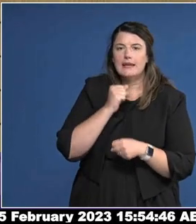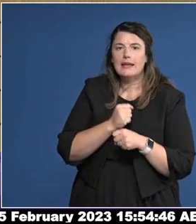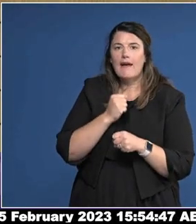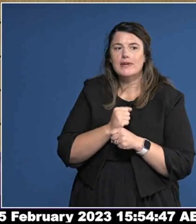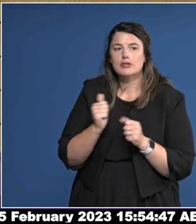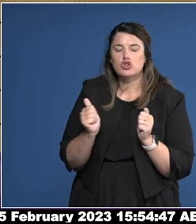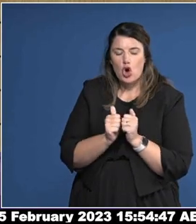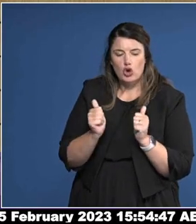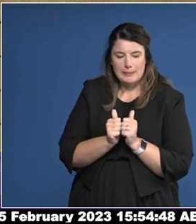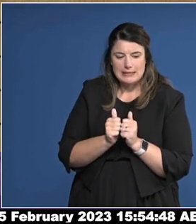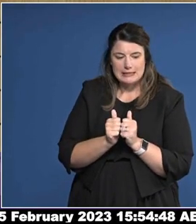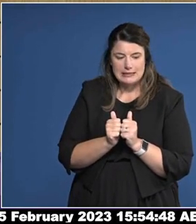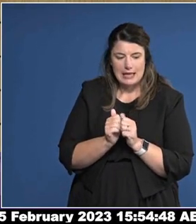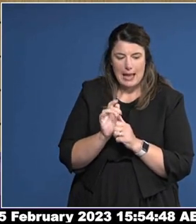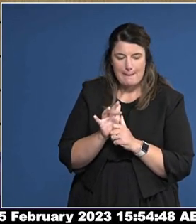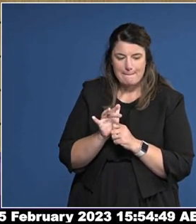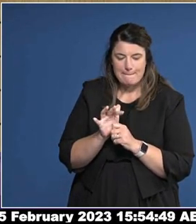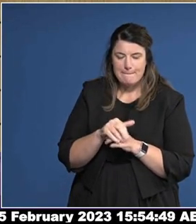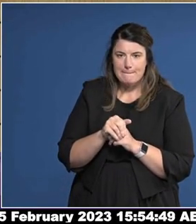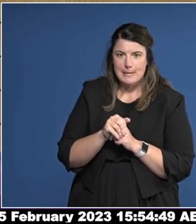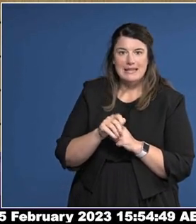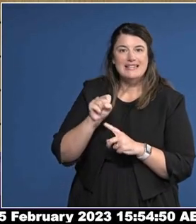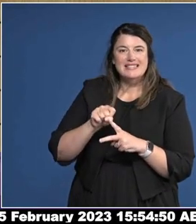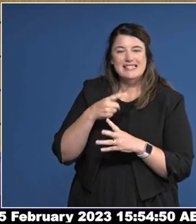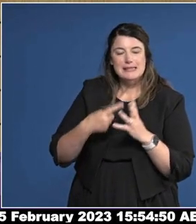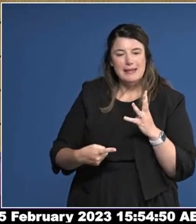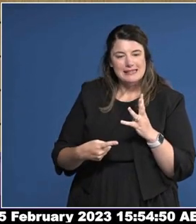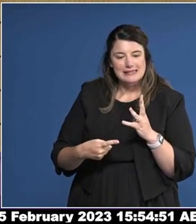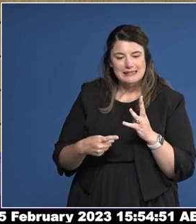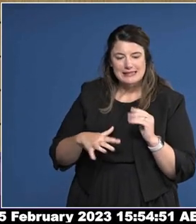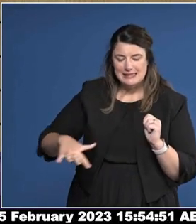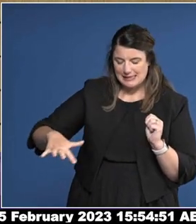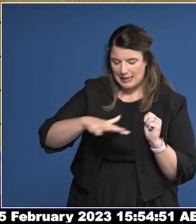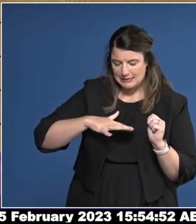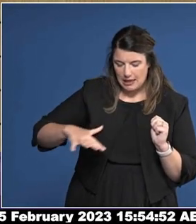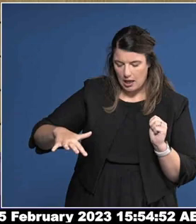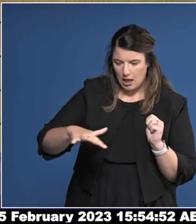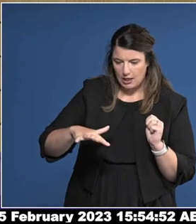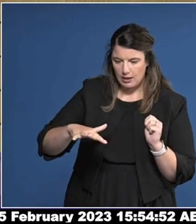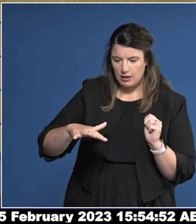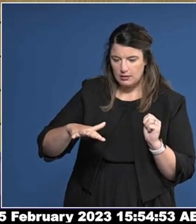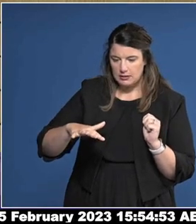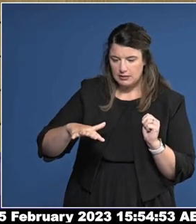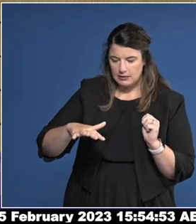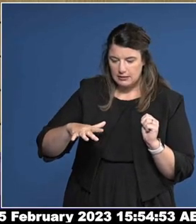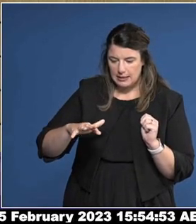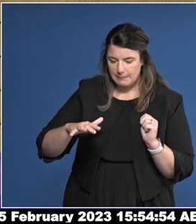It was the Disability Sector Workforce Strategy.